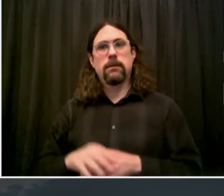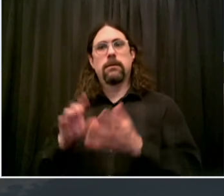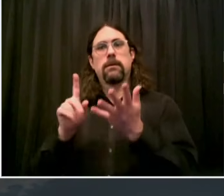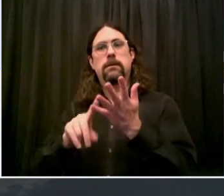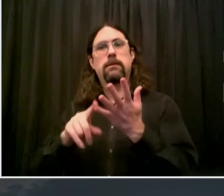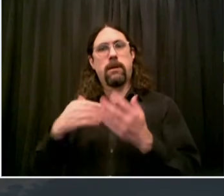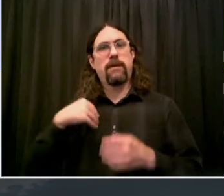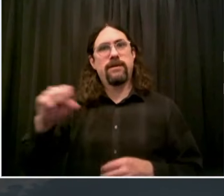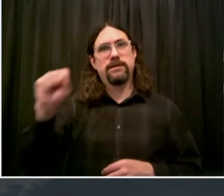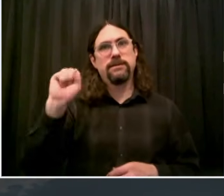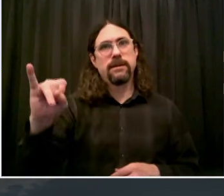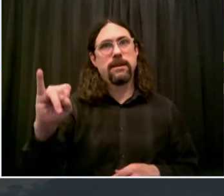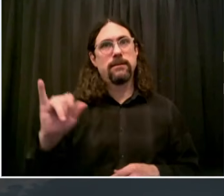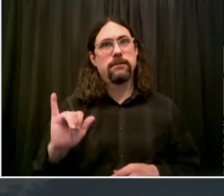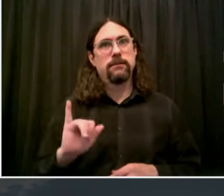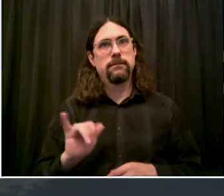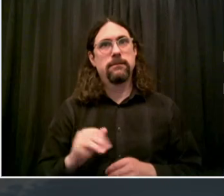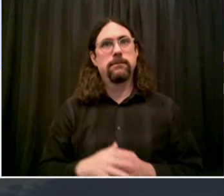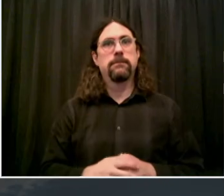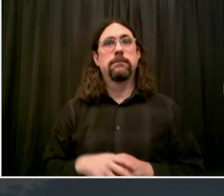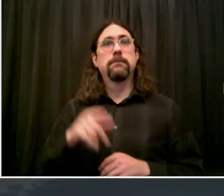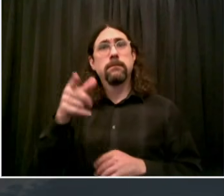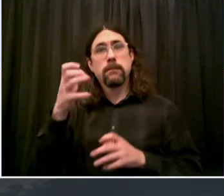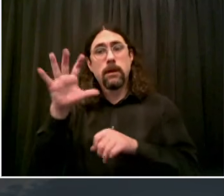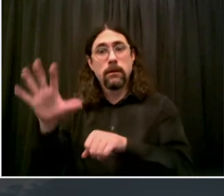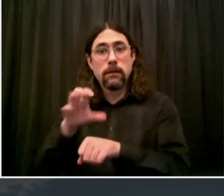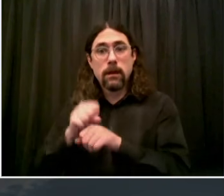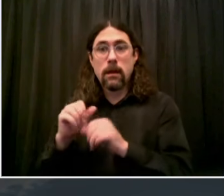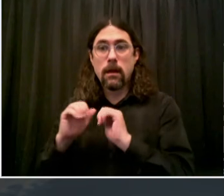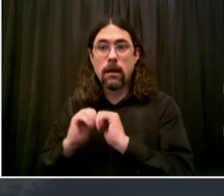LONG ISLAND CITY